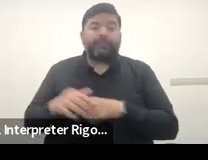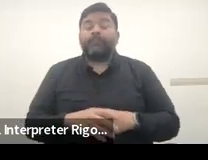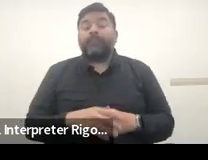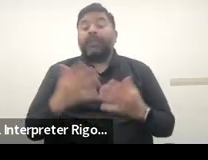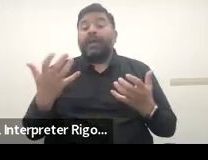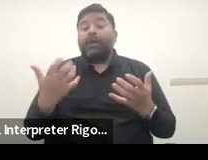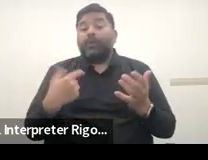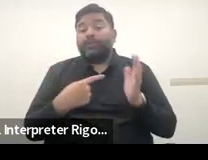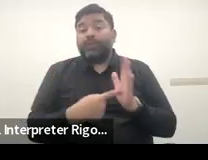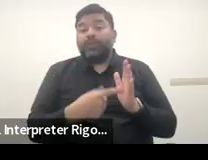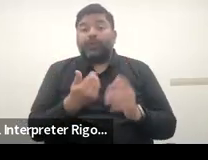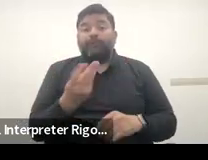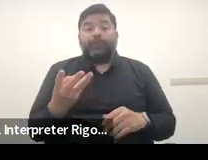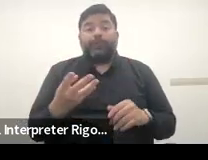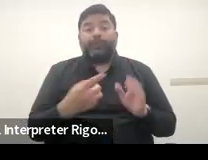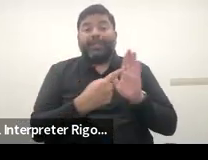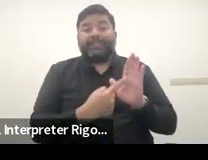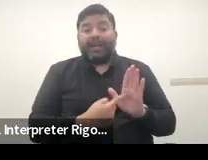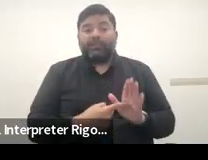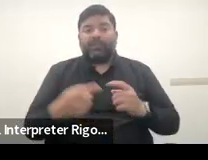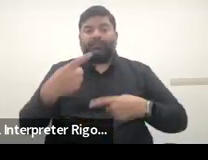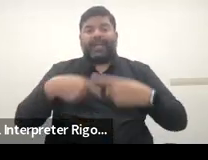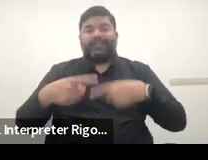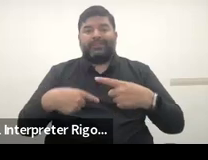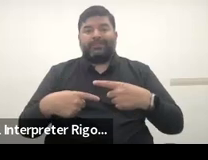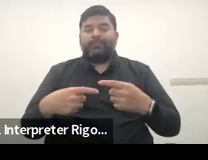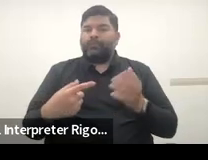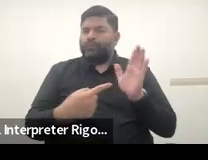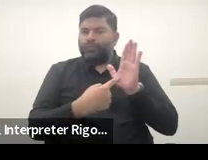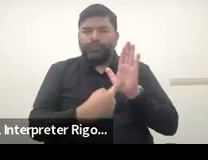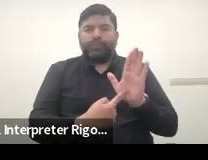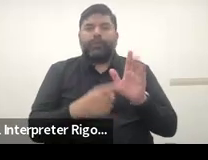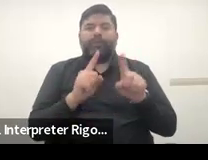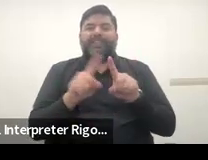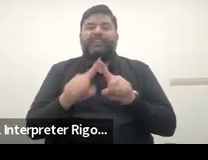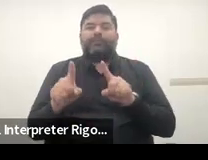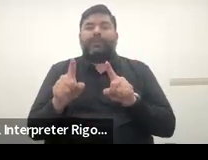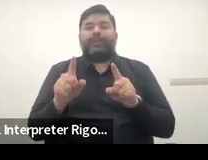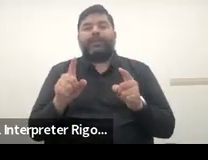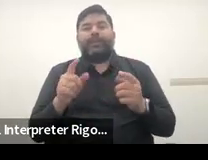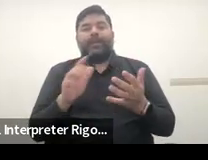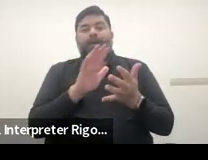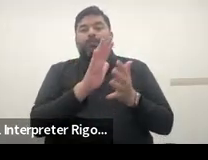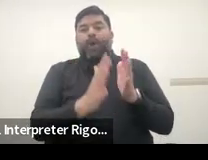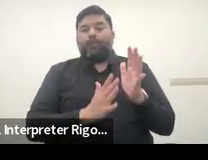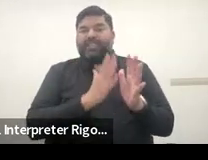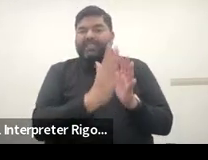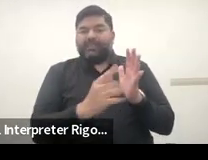few examples of signs to illustrate some of the properties that we can think about. So on the left